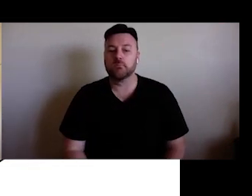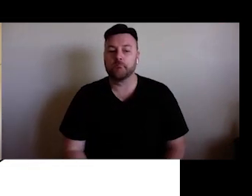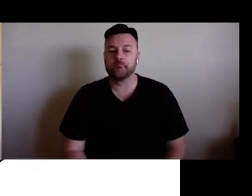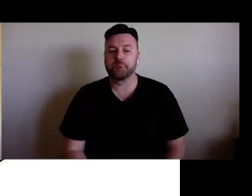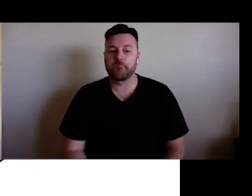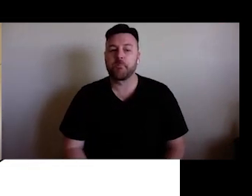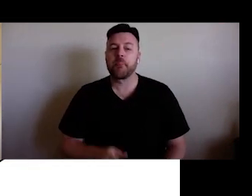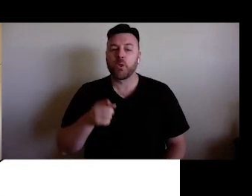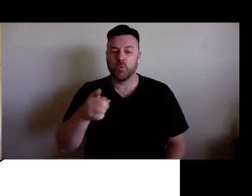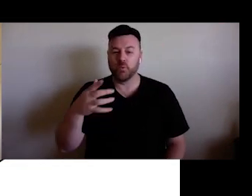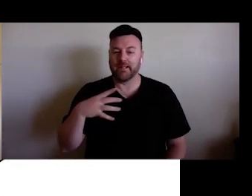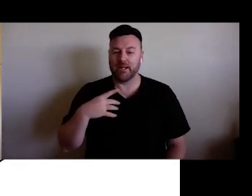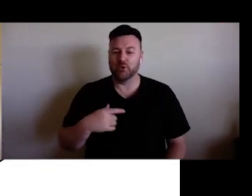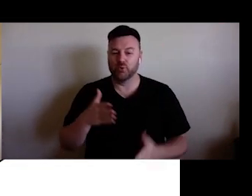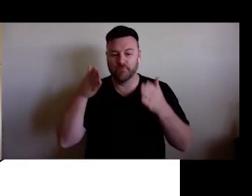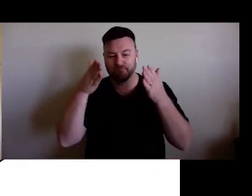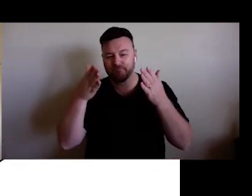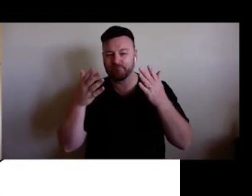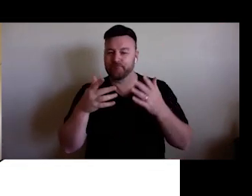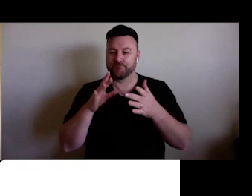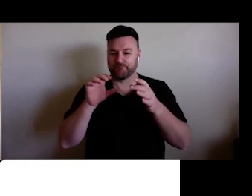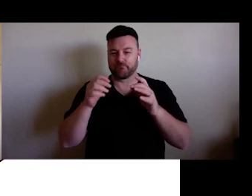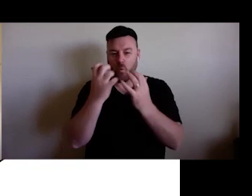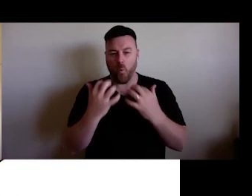that will make you the money. So a great example of this is Time Out.